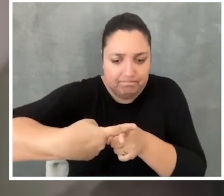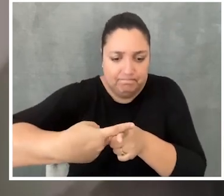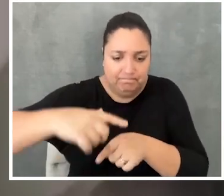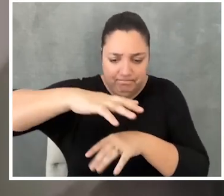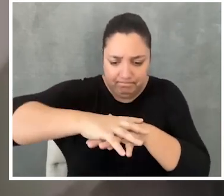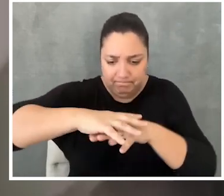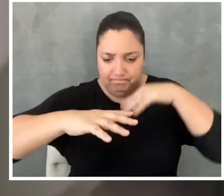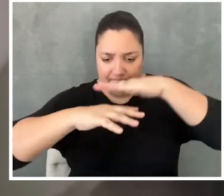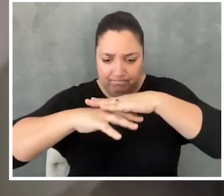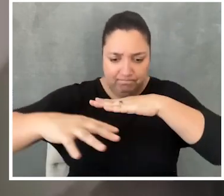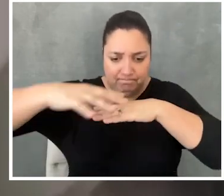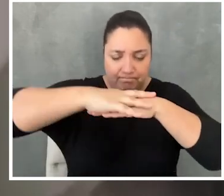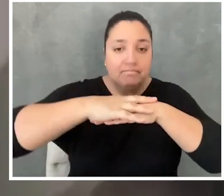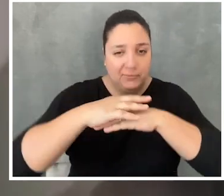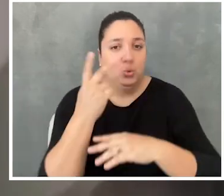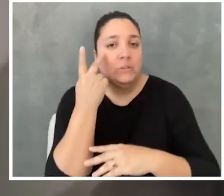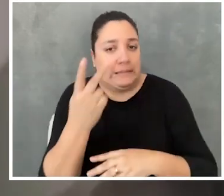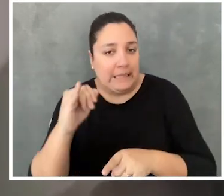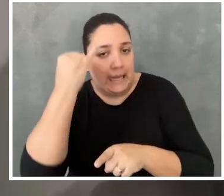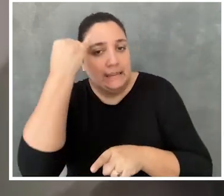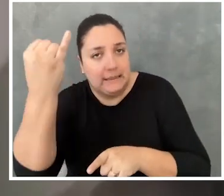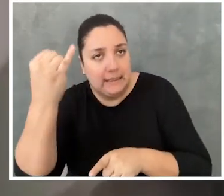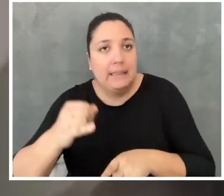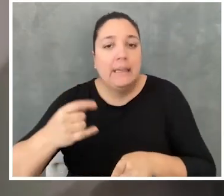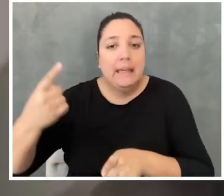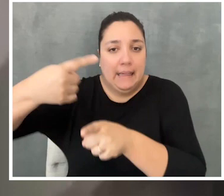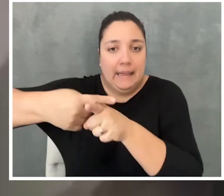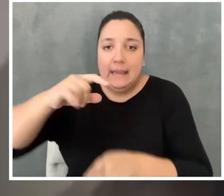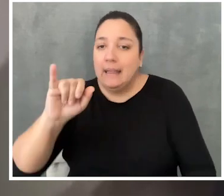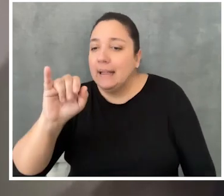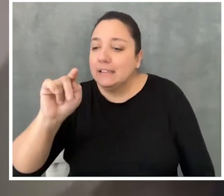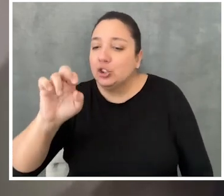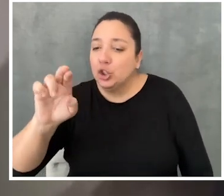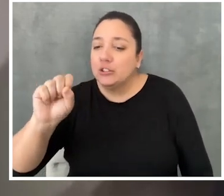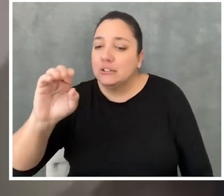you see intersectionality coming into play and how that plays out and shapes